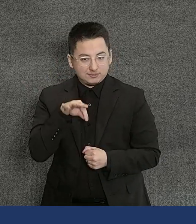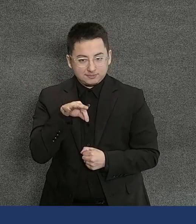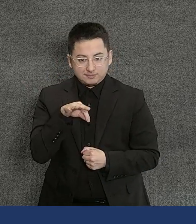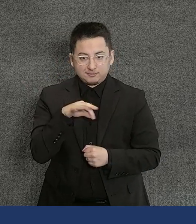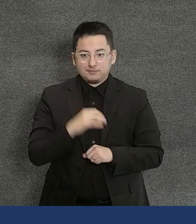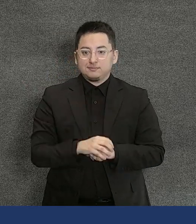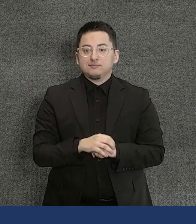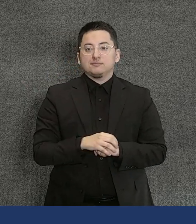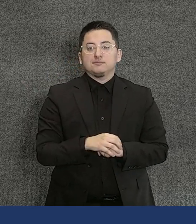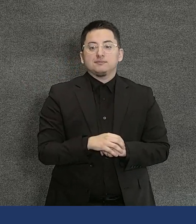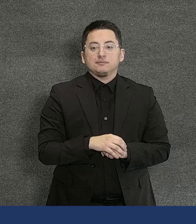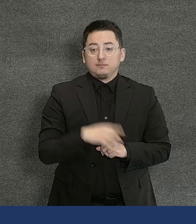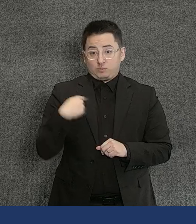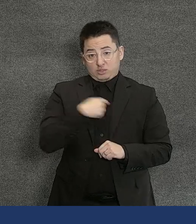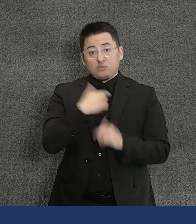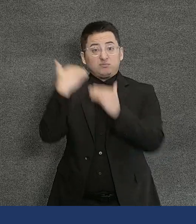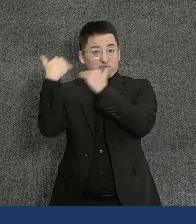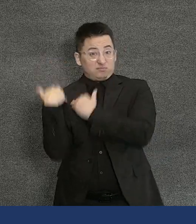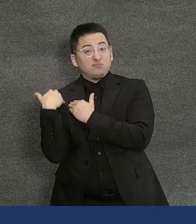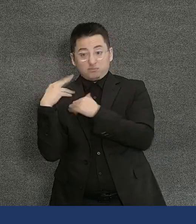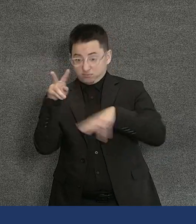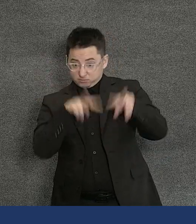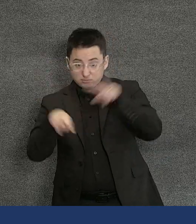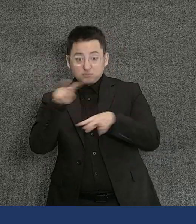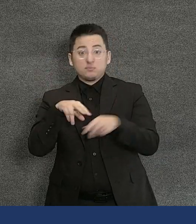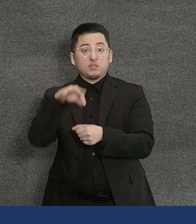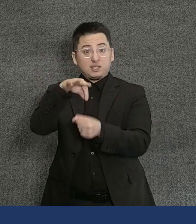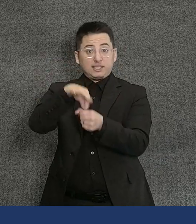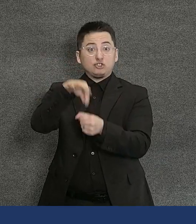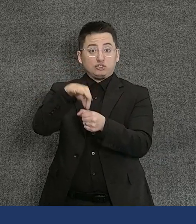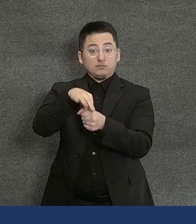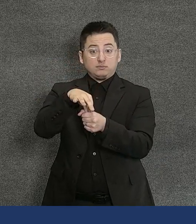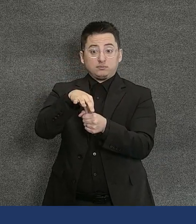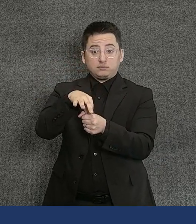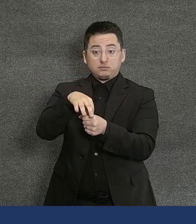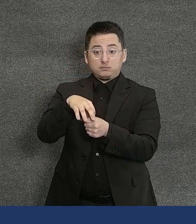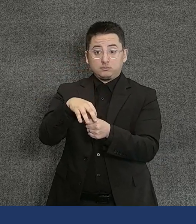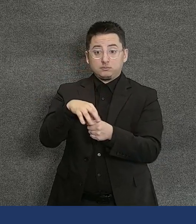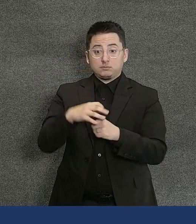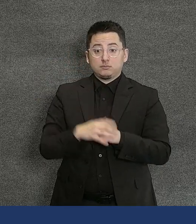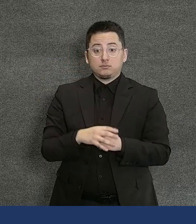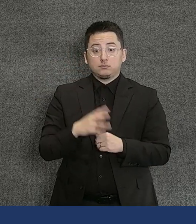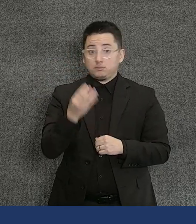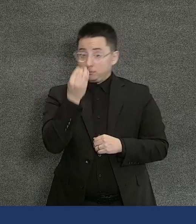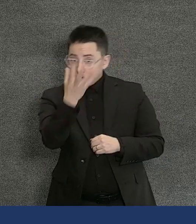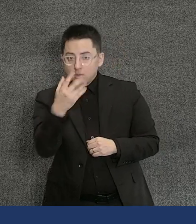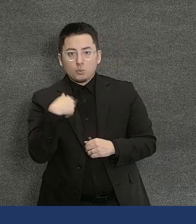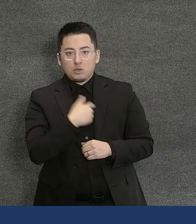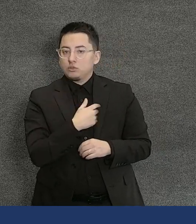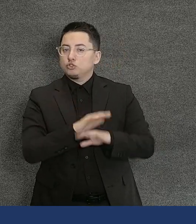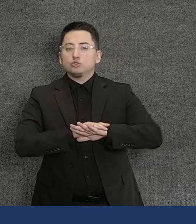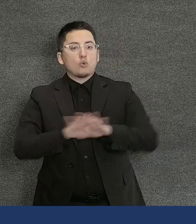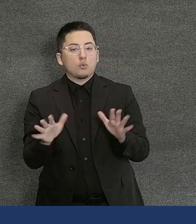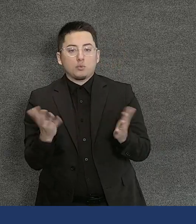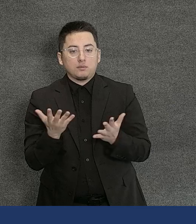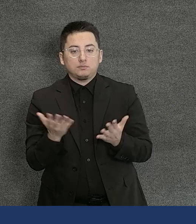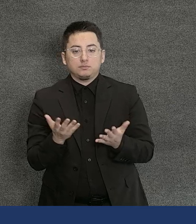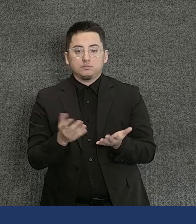Now, just to level set here. Let me tell you what we don't do. We do not count votes in our office.